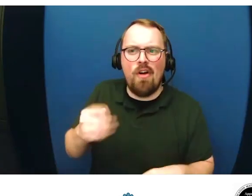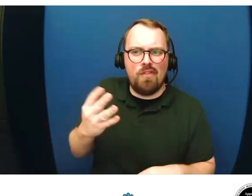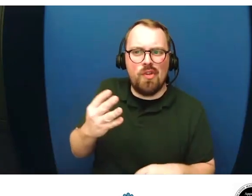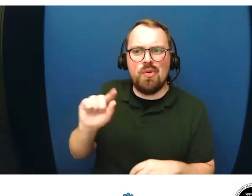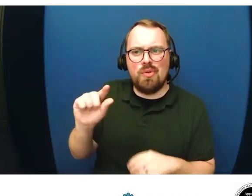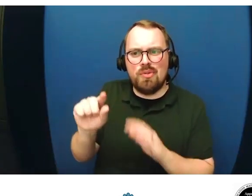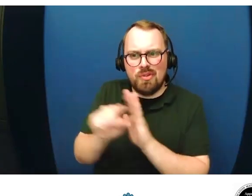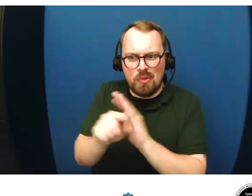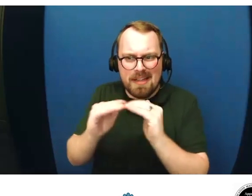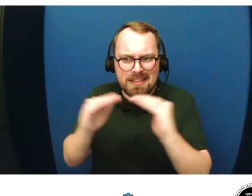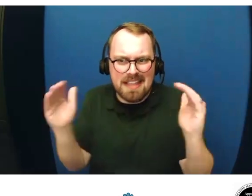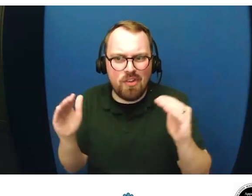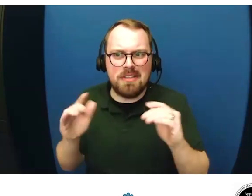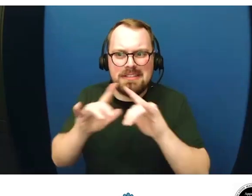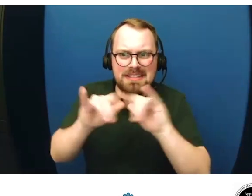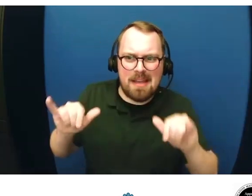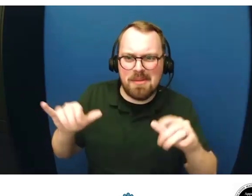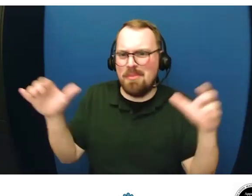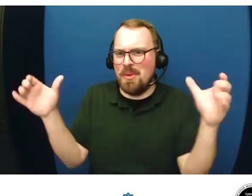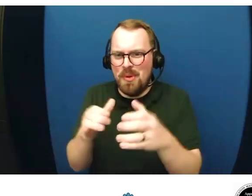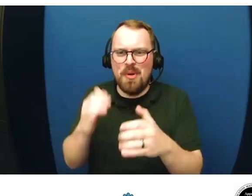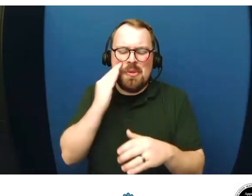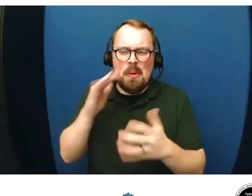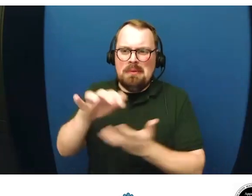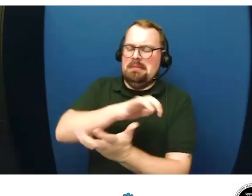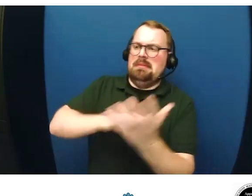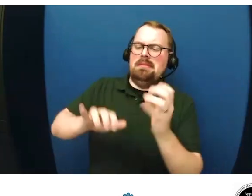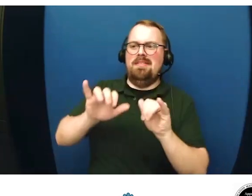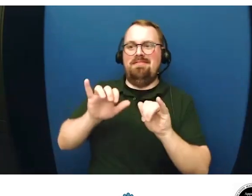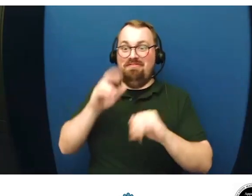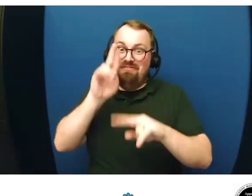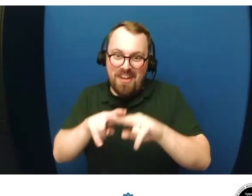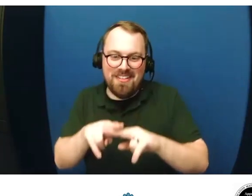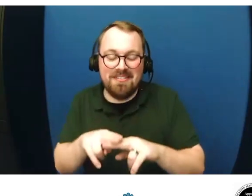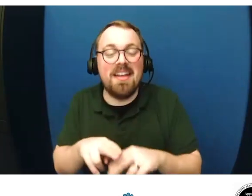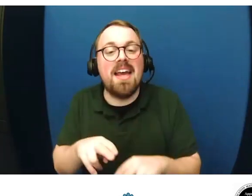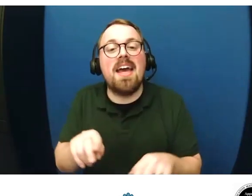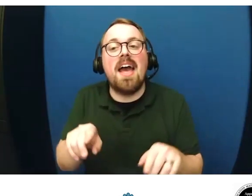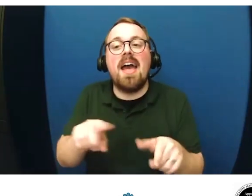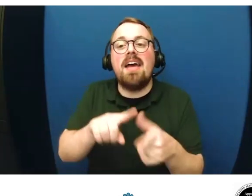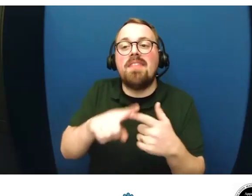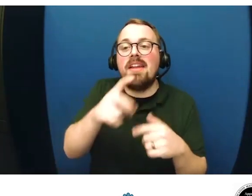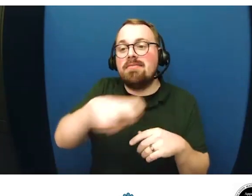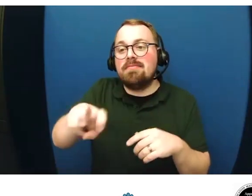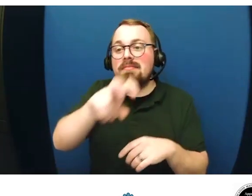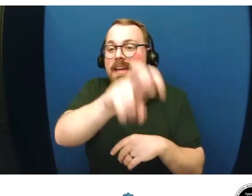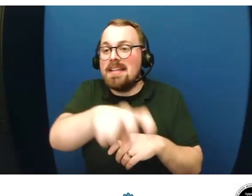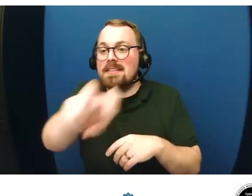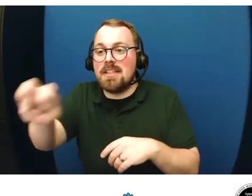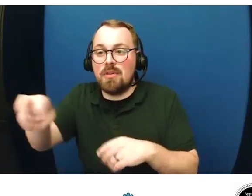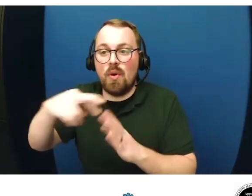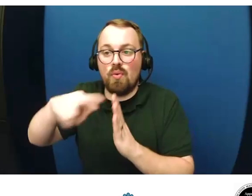at the same time. That kind of fun thing we have. And then I moved into an itinerant role